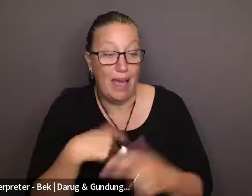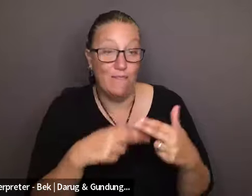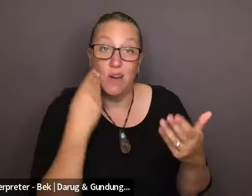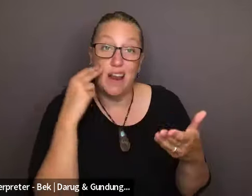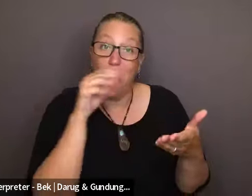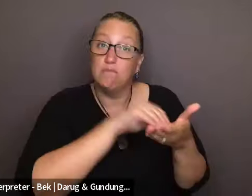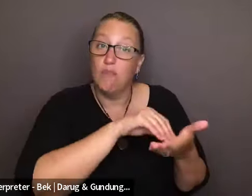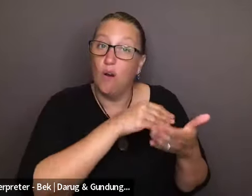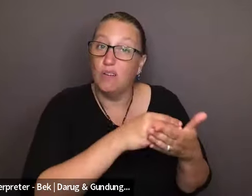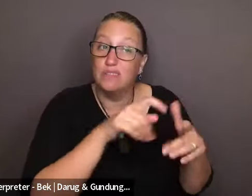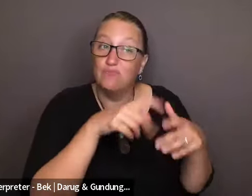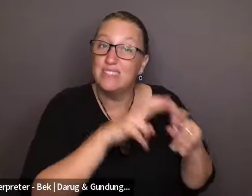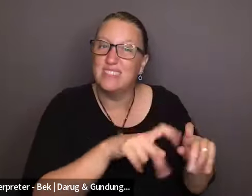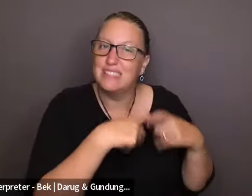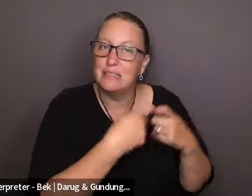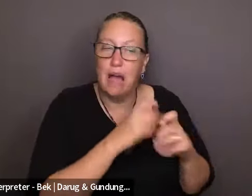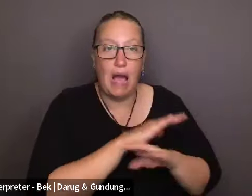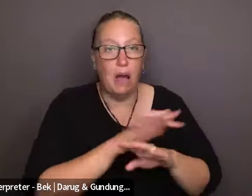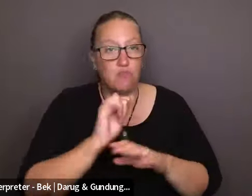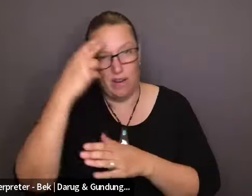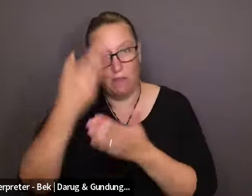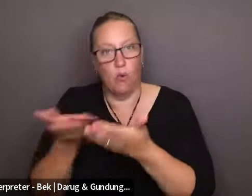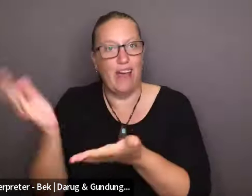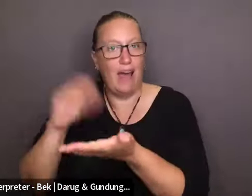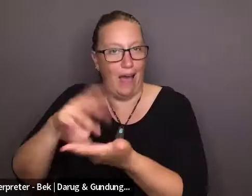members, not just lead roles. If someone is listed as part